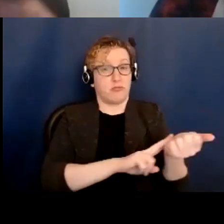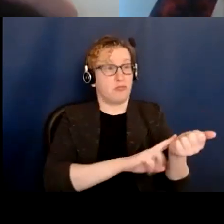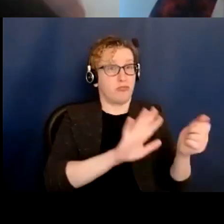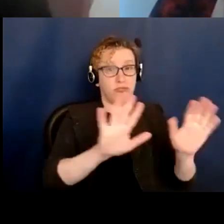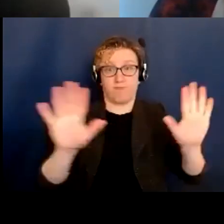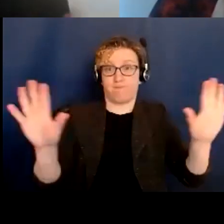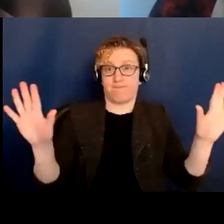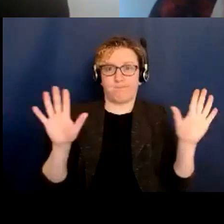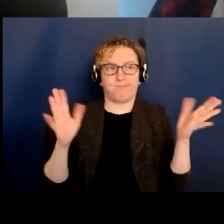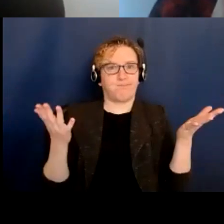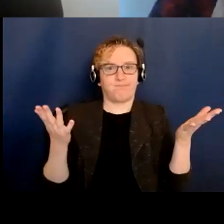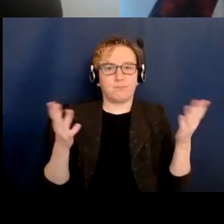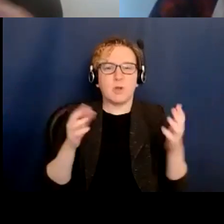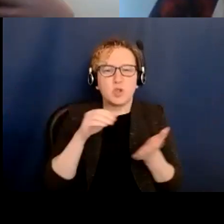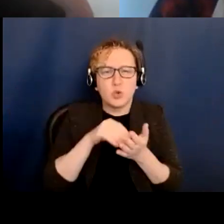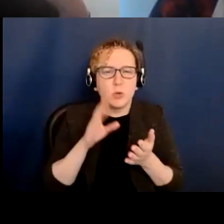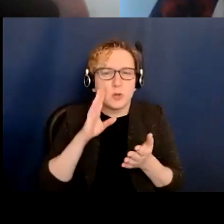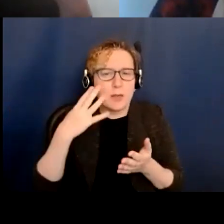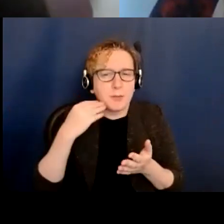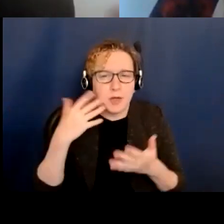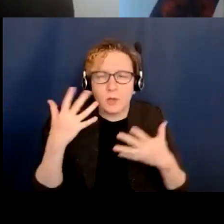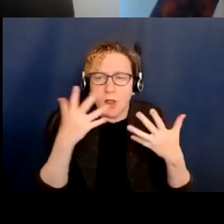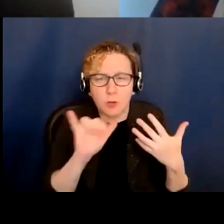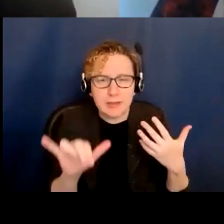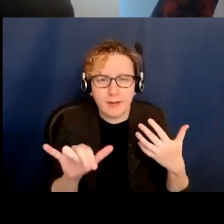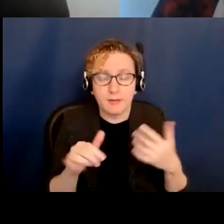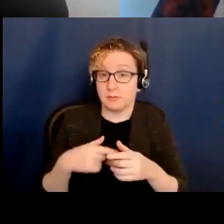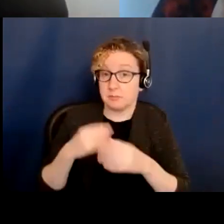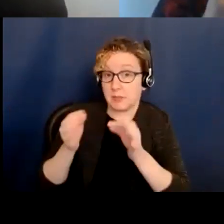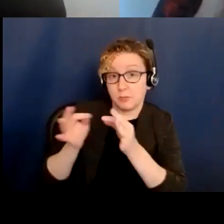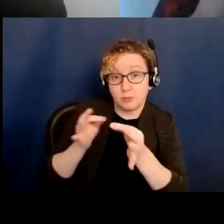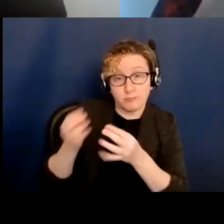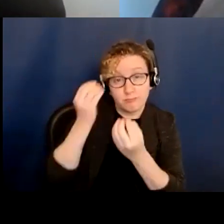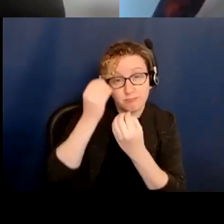what the students would be experiencing and communicate that realism to them.